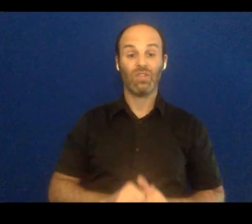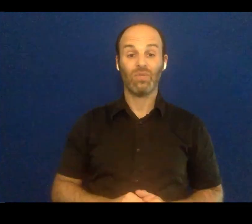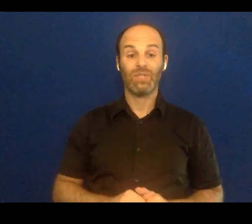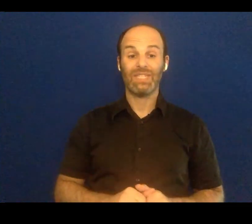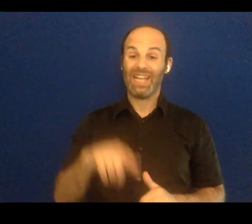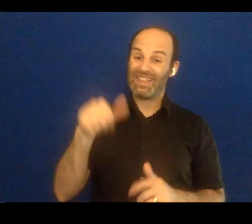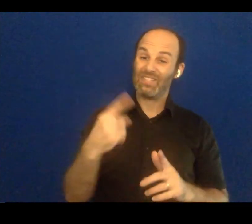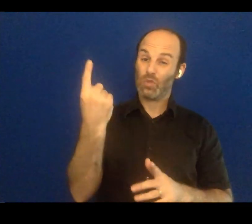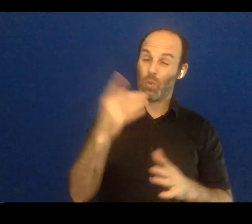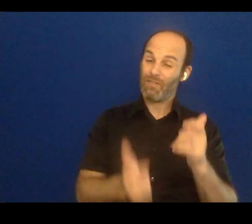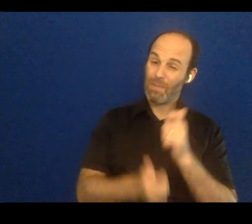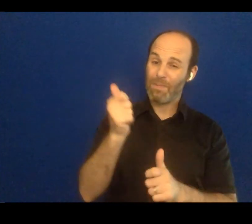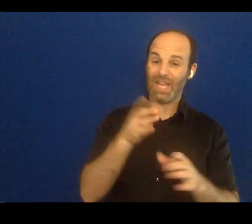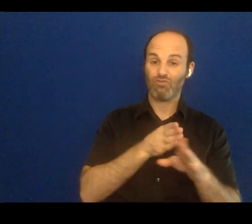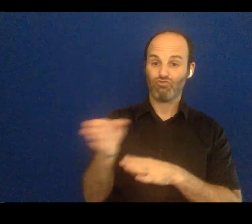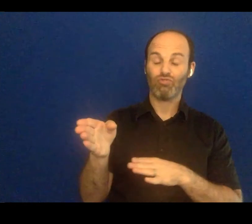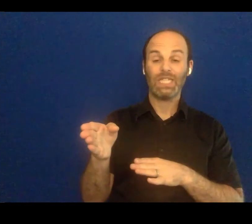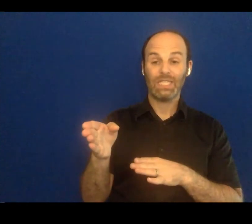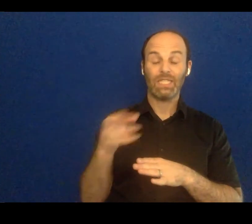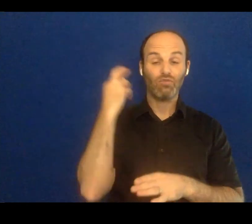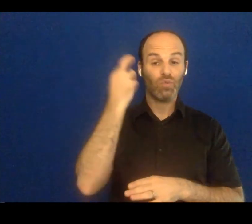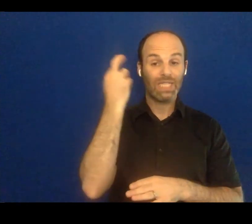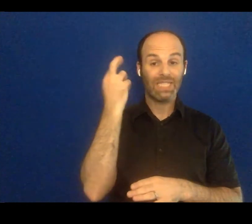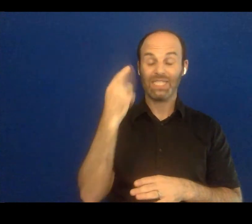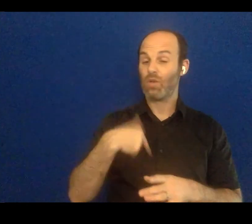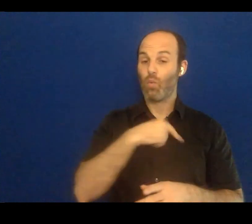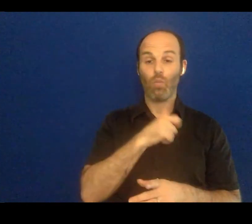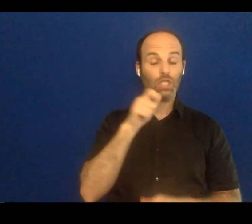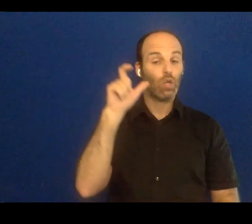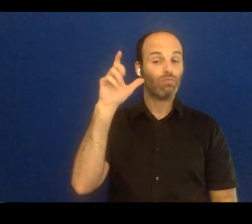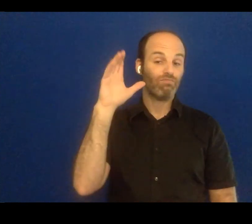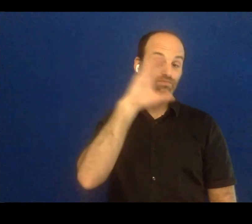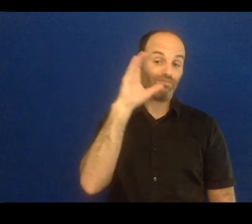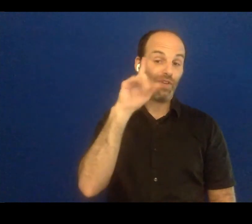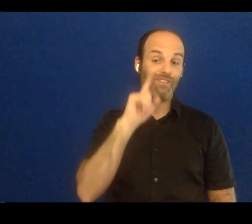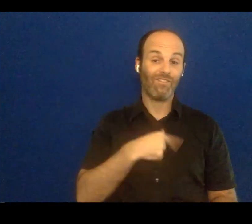THIS IS ONE OF THE MAIN REASONS WHY WE DON'T SEEK TREATMENT